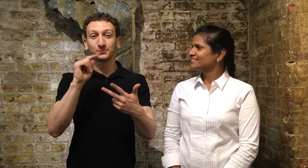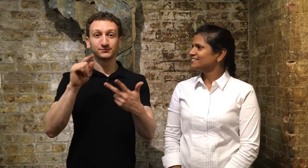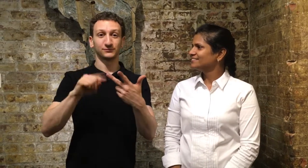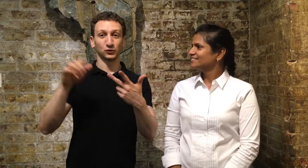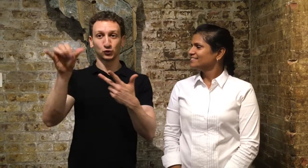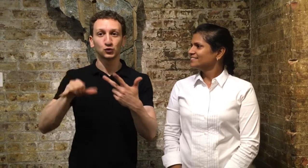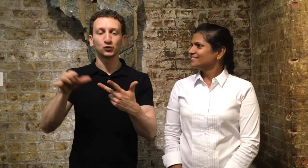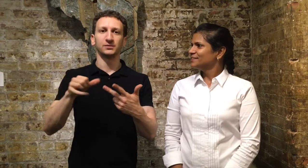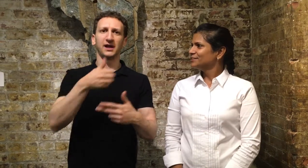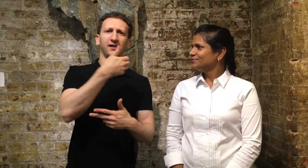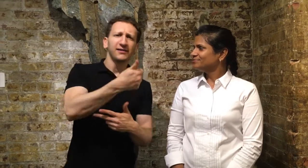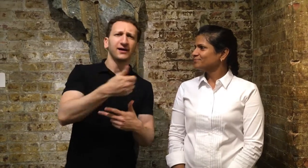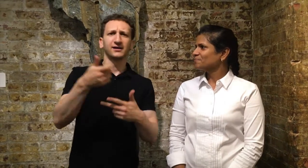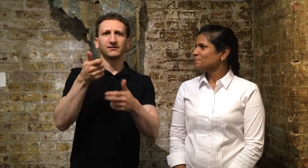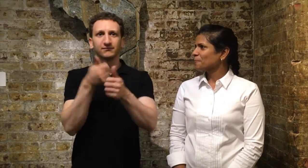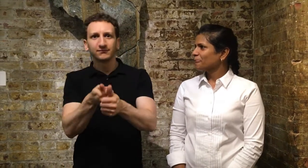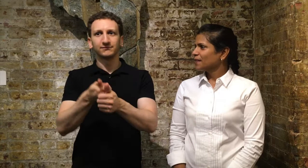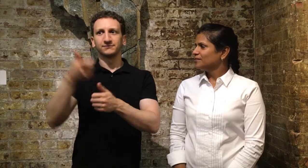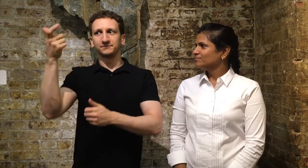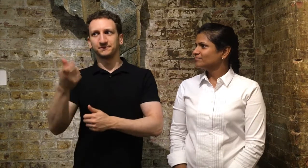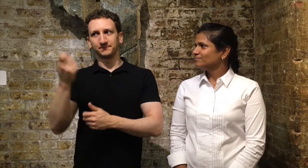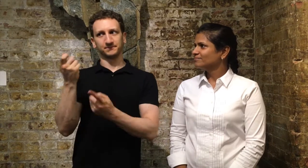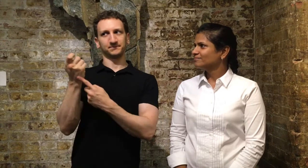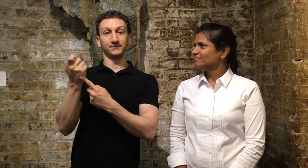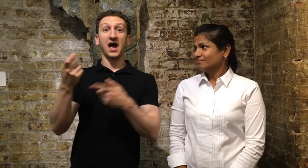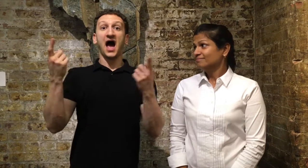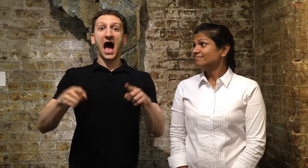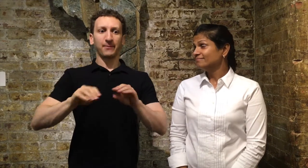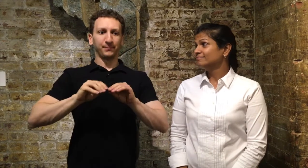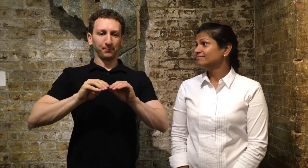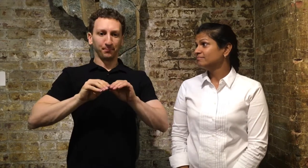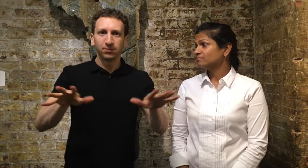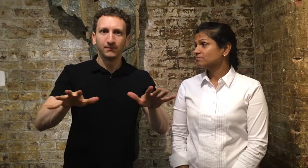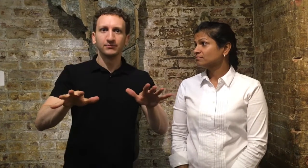Now, make sure to like us on Facebook, follow us on Twitter, and subscribe on YouTube!